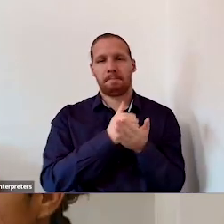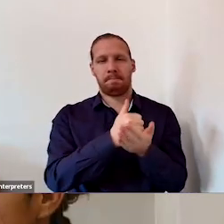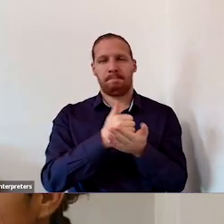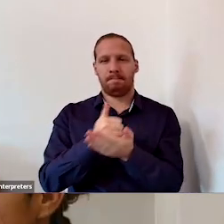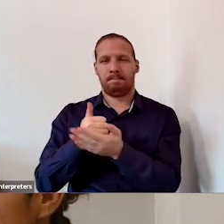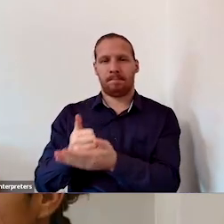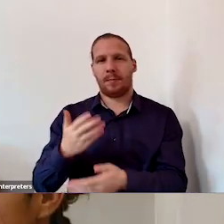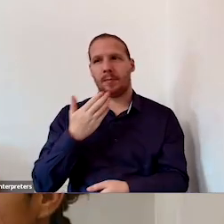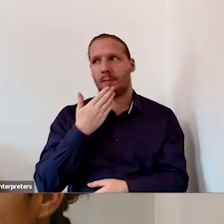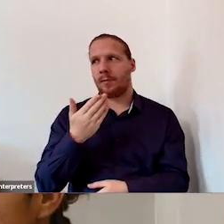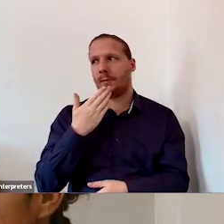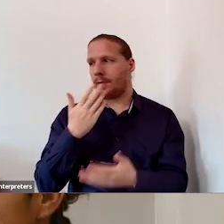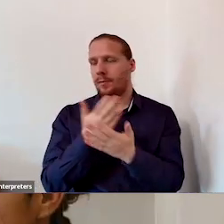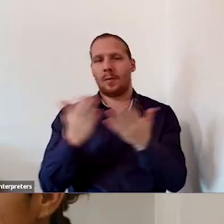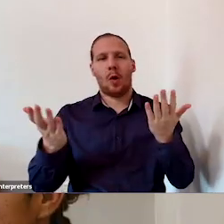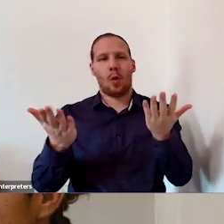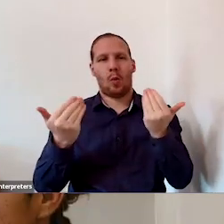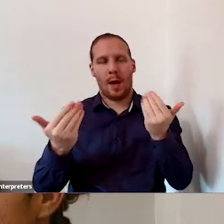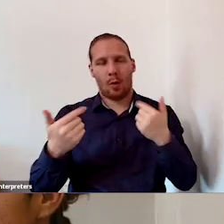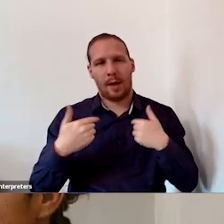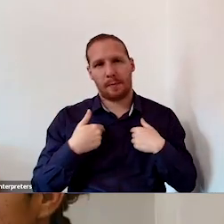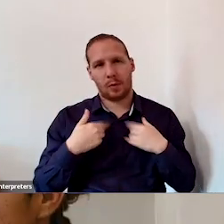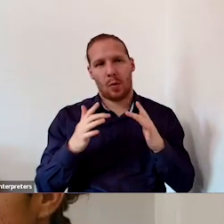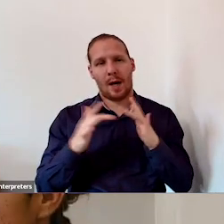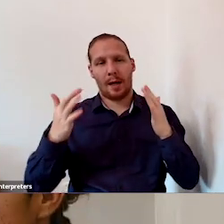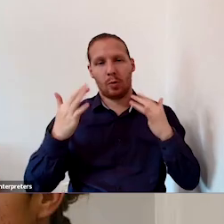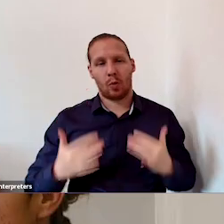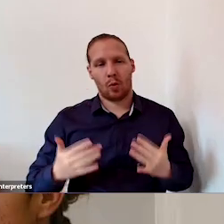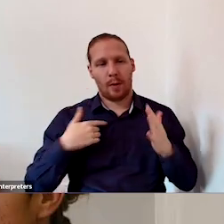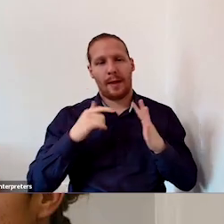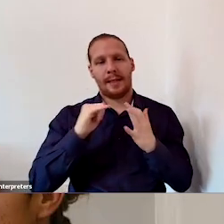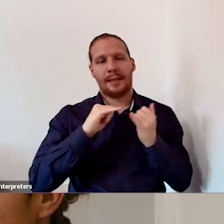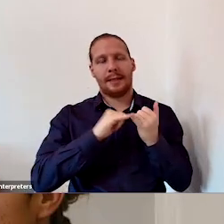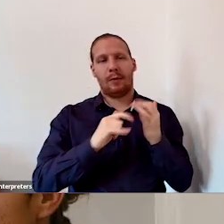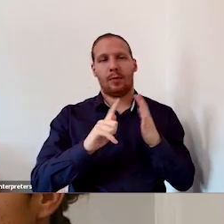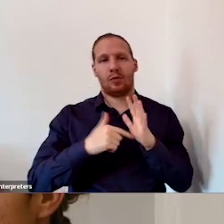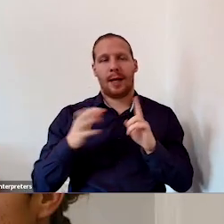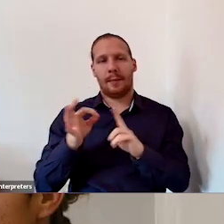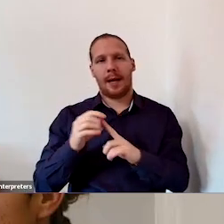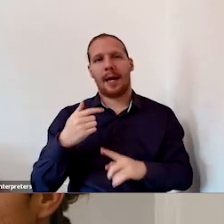Welcome everyone. My name is Sarah Jane Payne. I'm the research director for growing up in New Zealand,